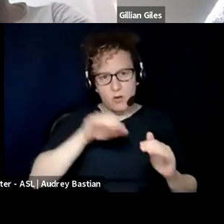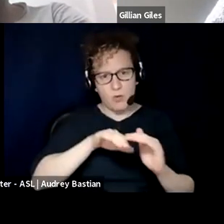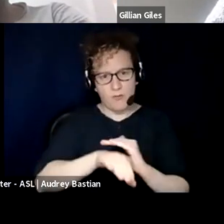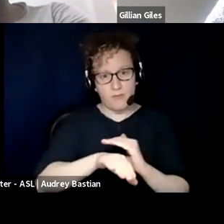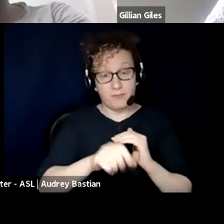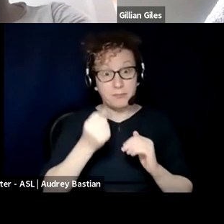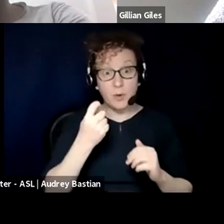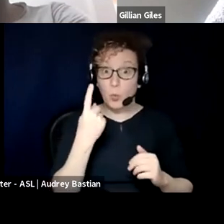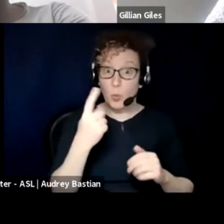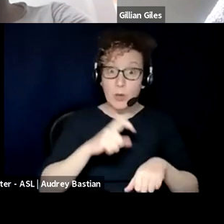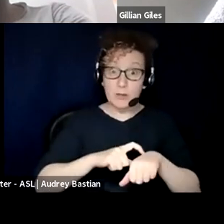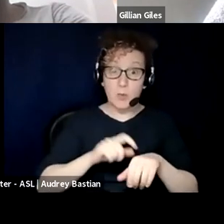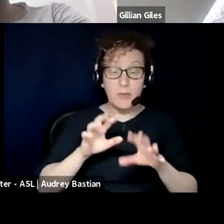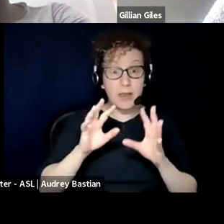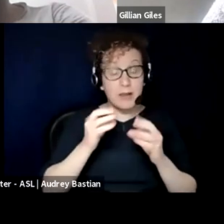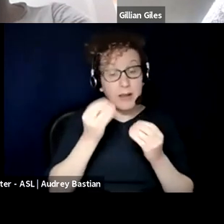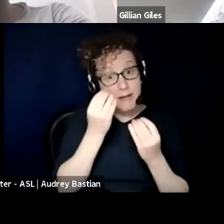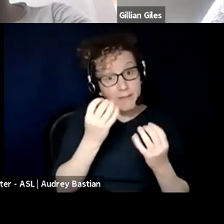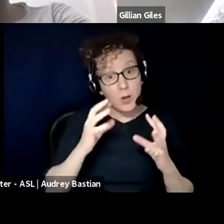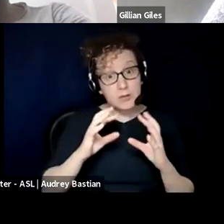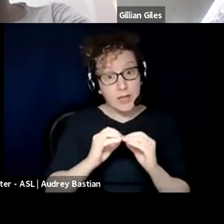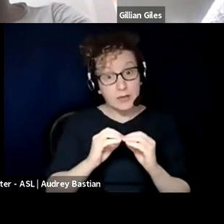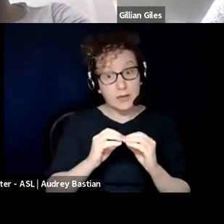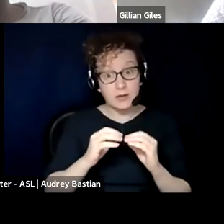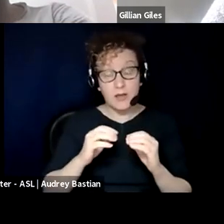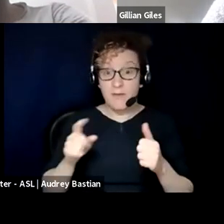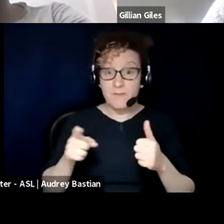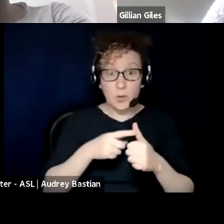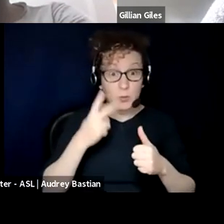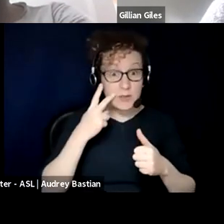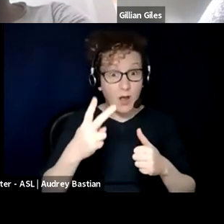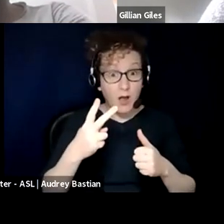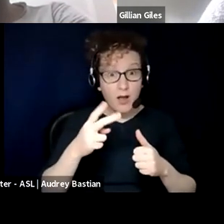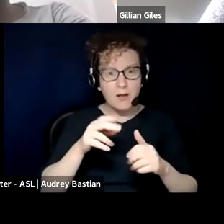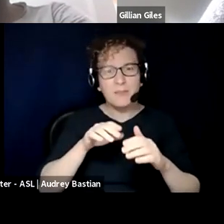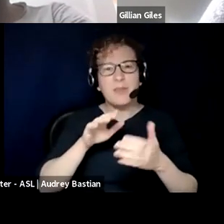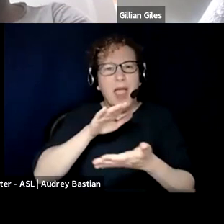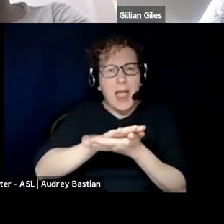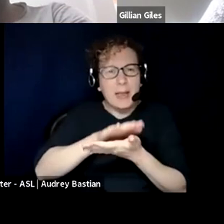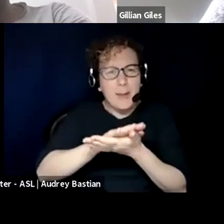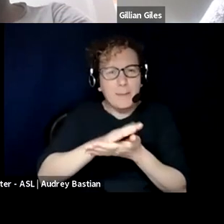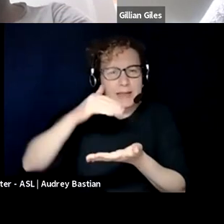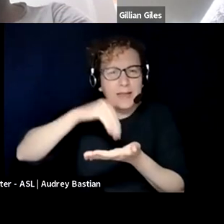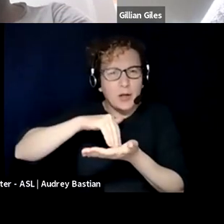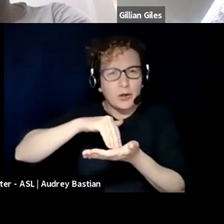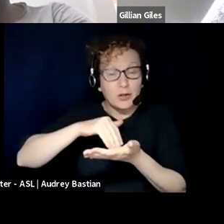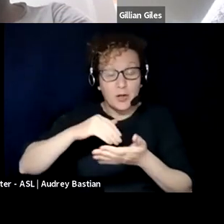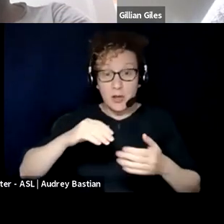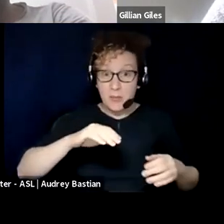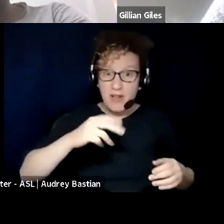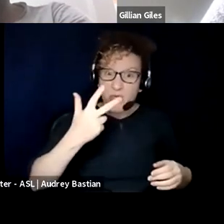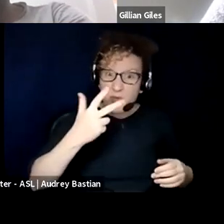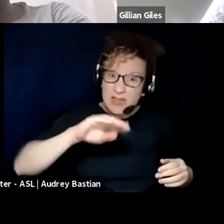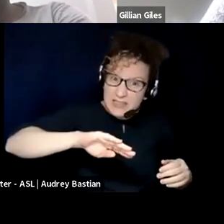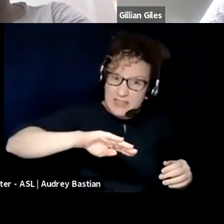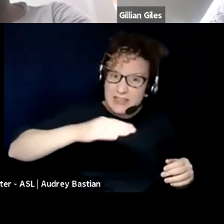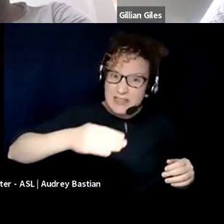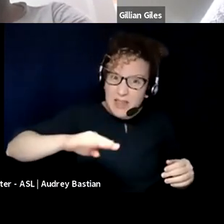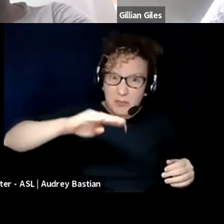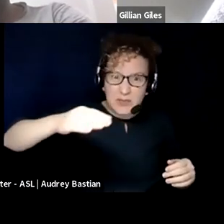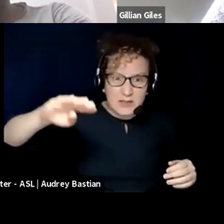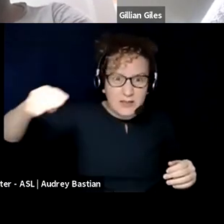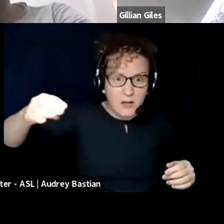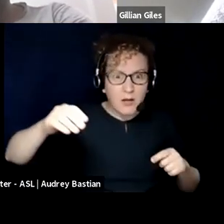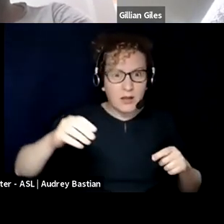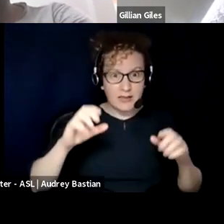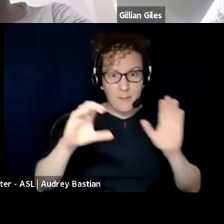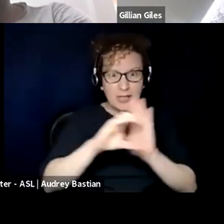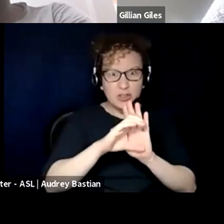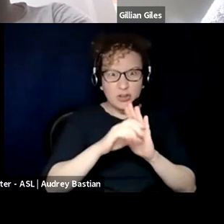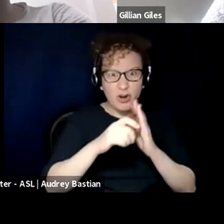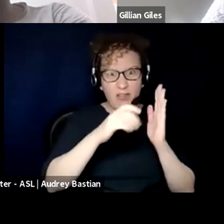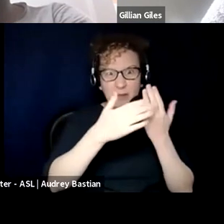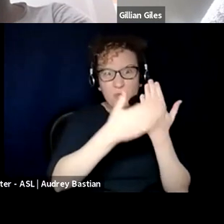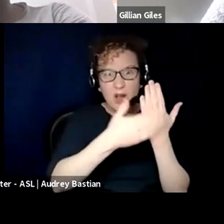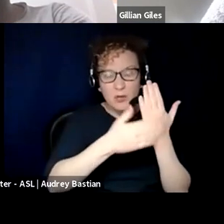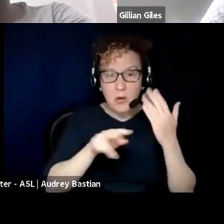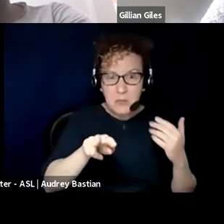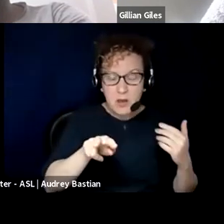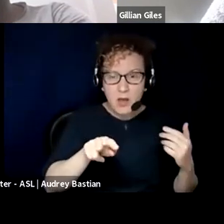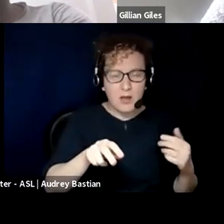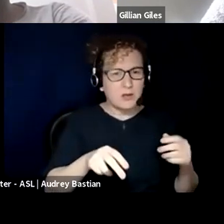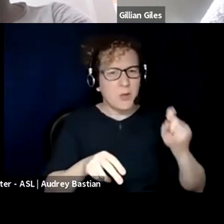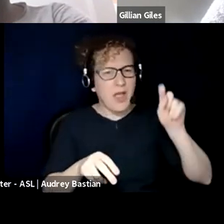of the academic center where the front entrance had three steps to get in. And so my first question to those putting the session